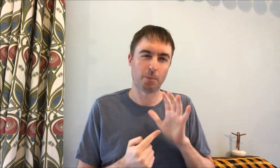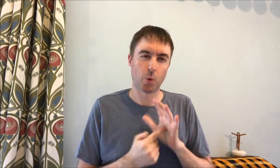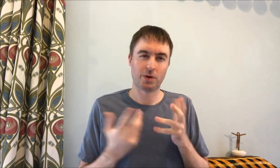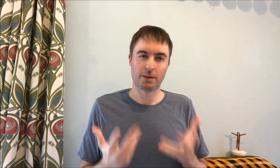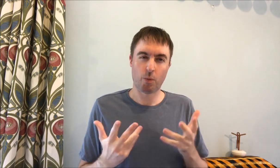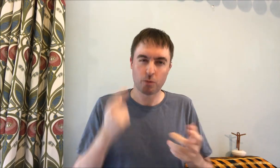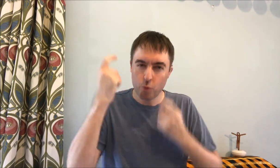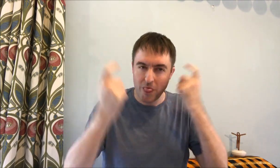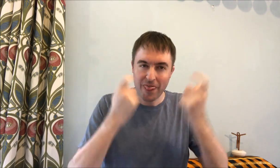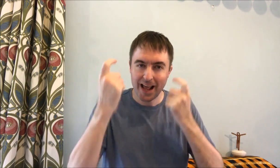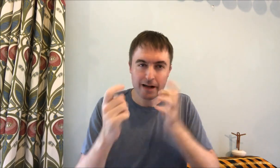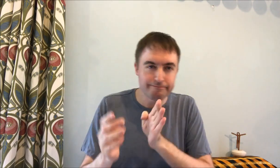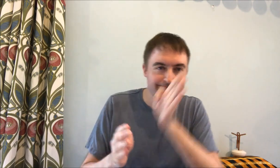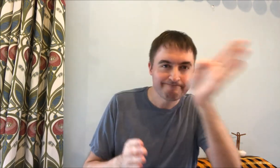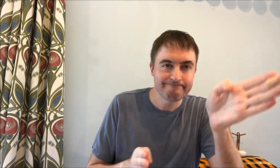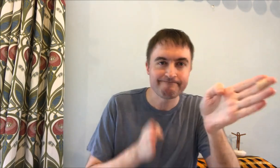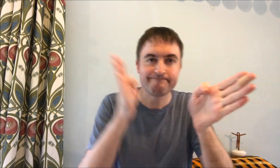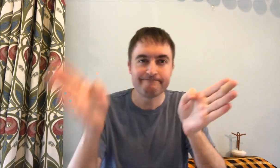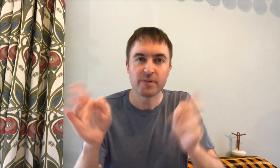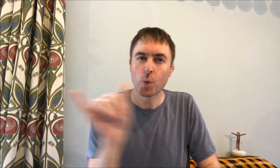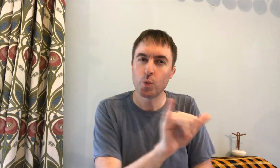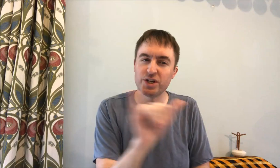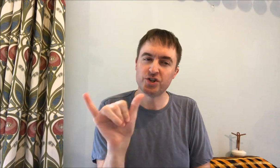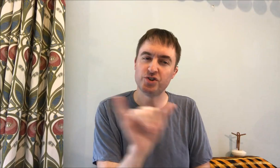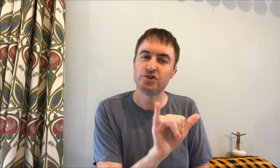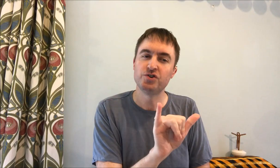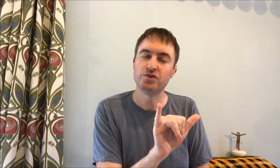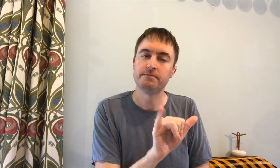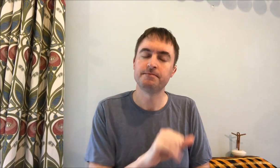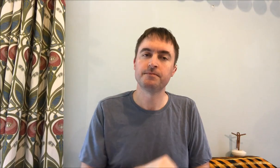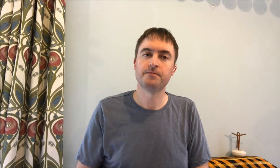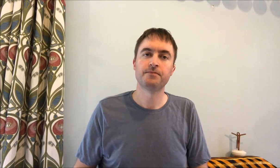So we need to think carefully about which way we want to go next.